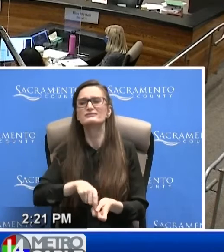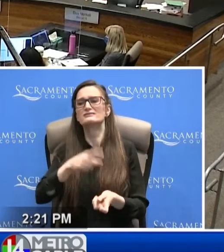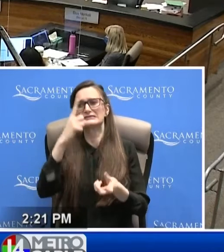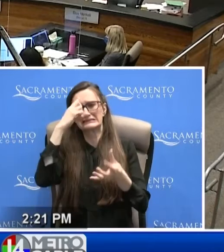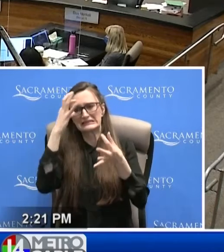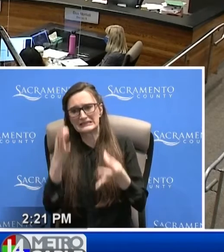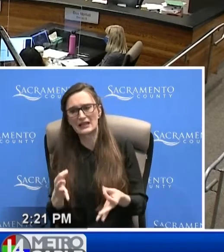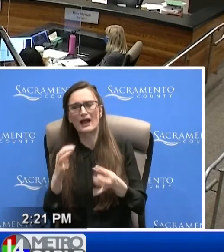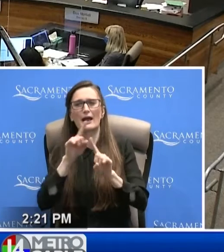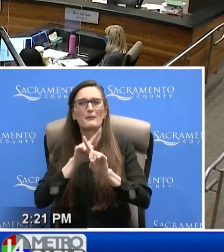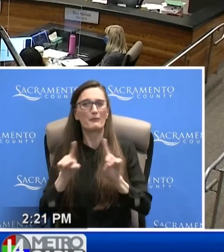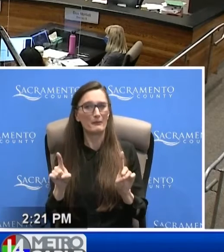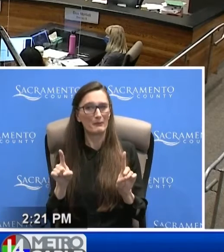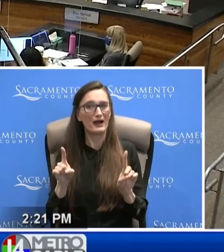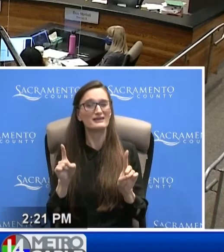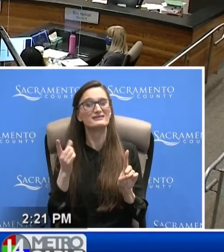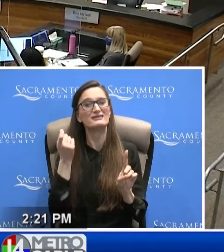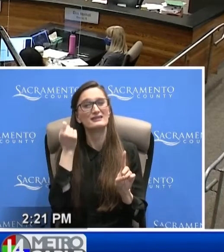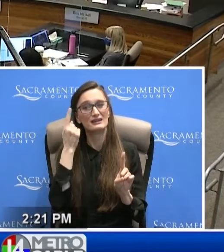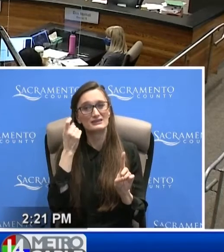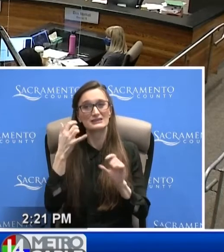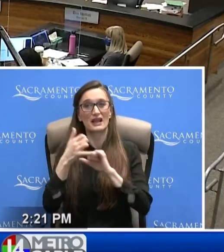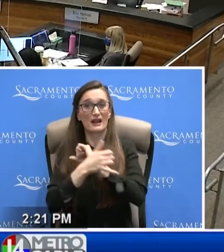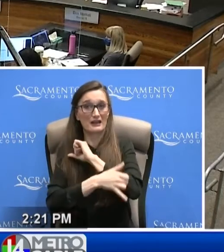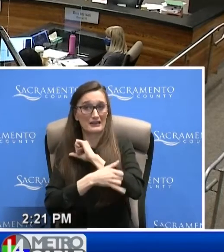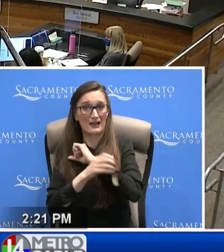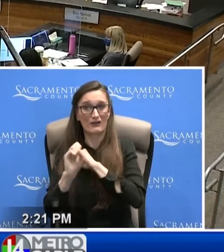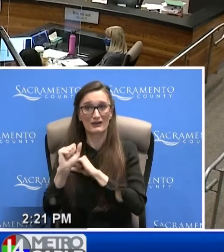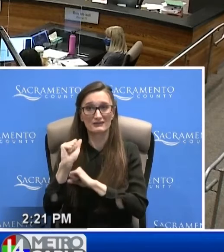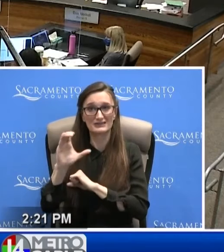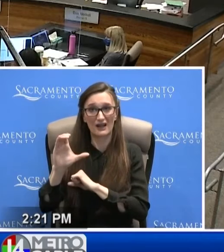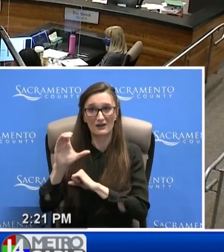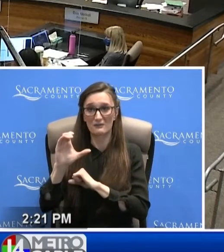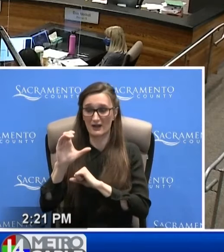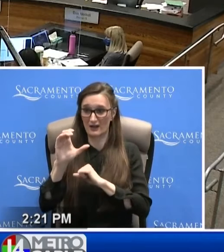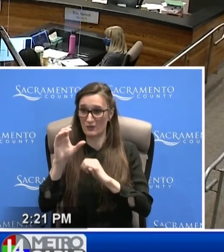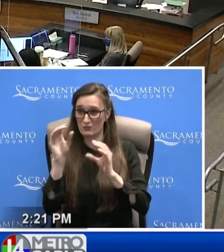But the fact that the county of Sacramento has made very minimal changes to the map